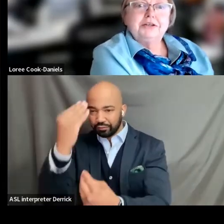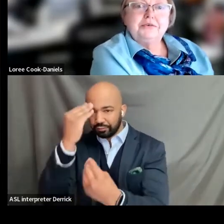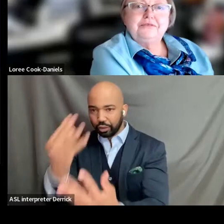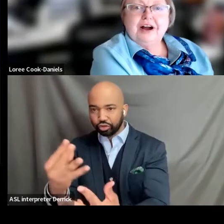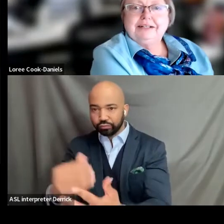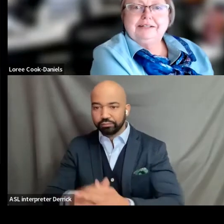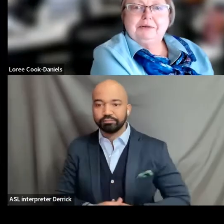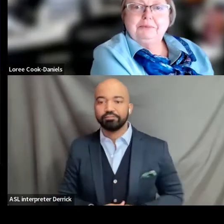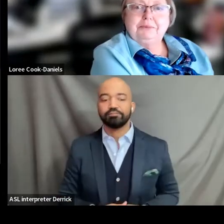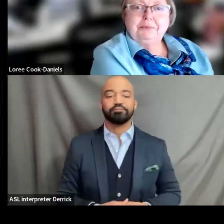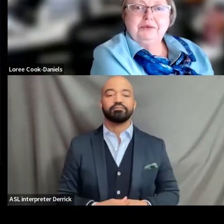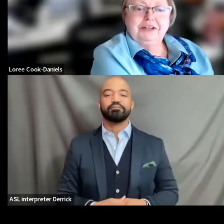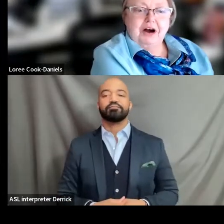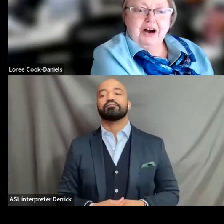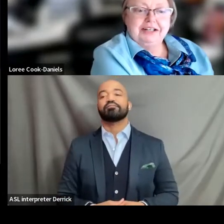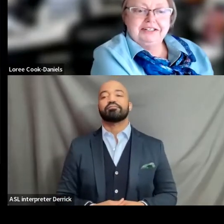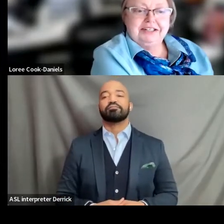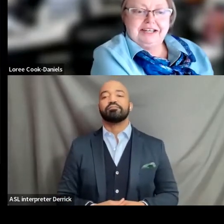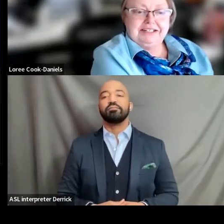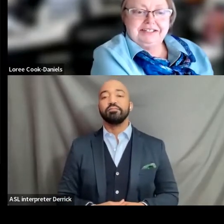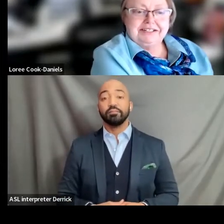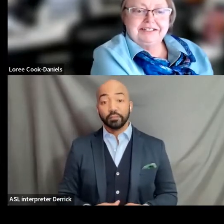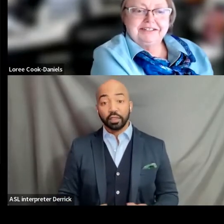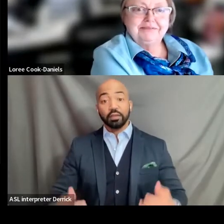So finally, we're moving on to the ACEs.